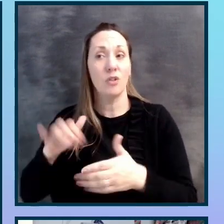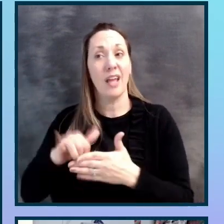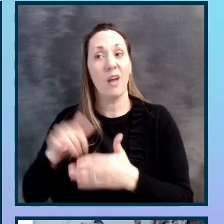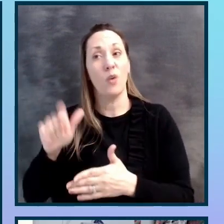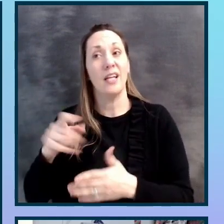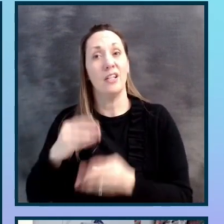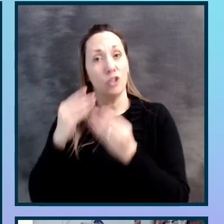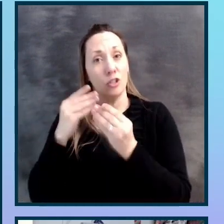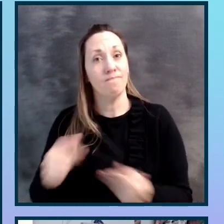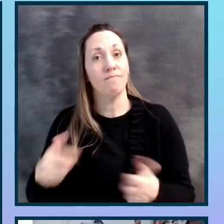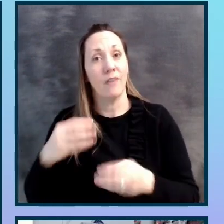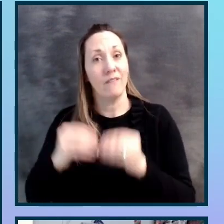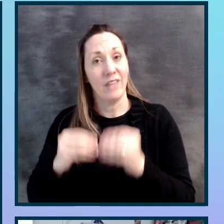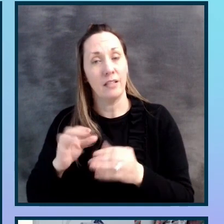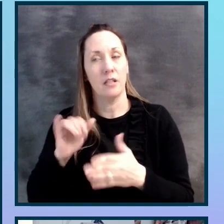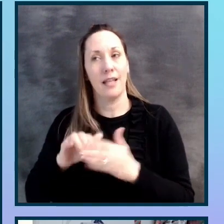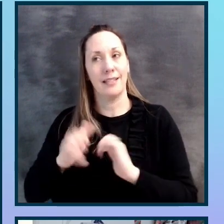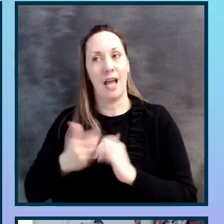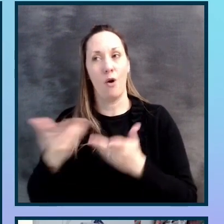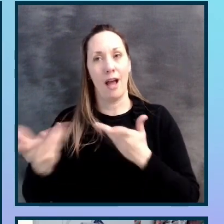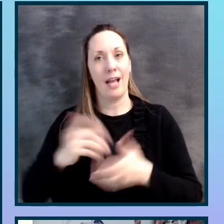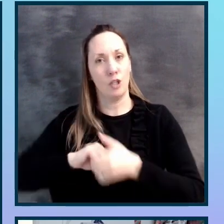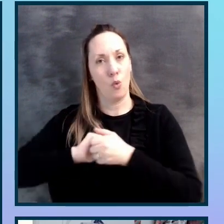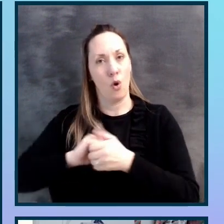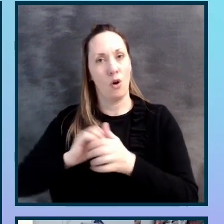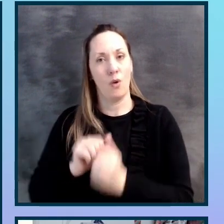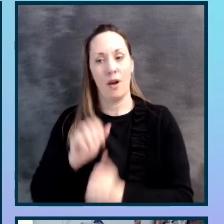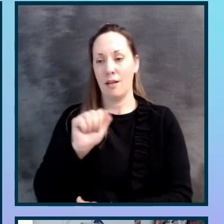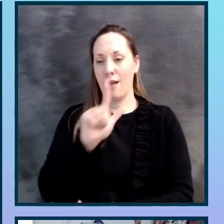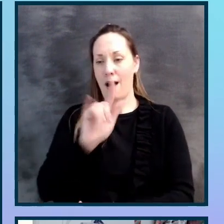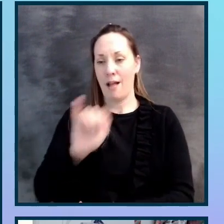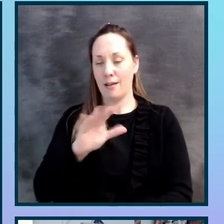This is how I came to collaborate with Ali and Mario, as part of that team.